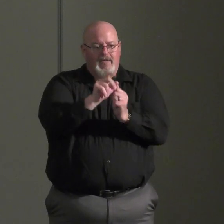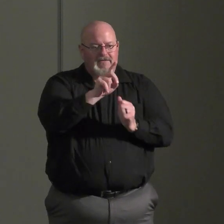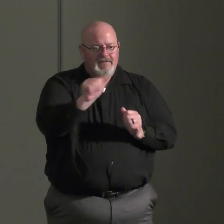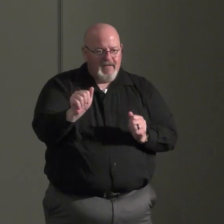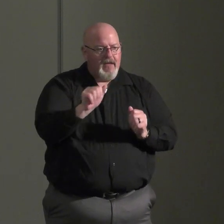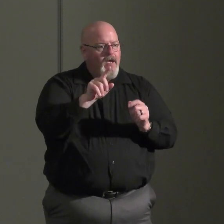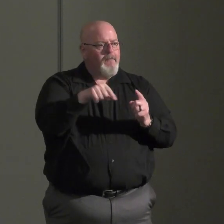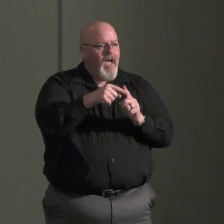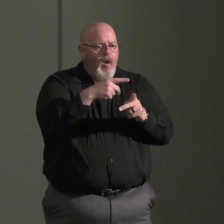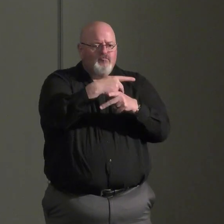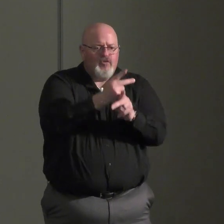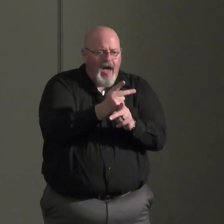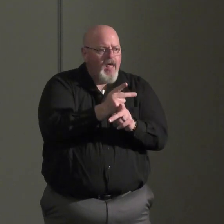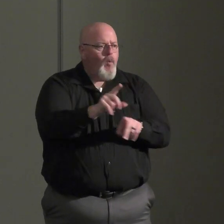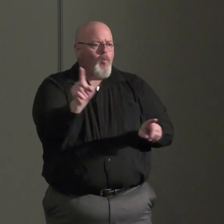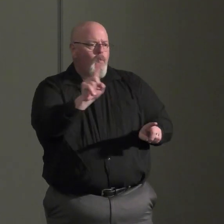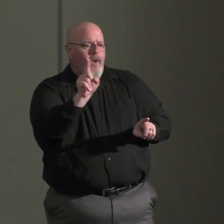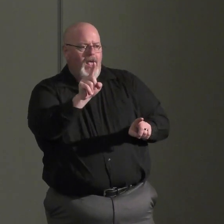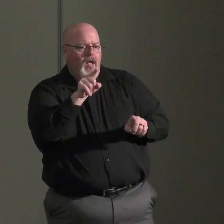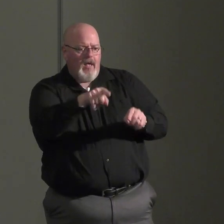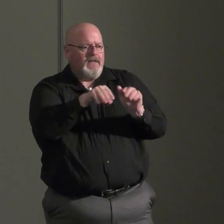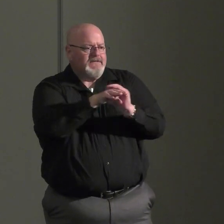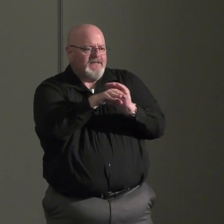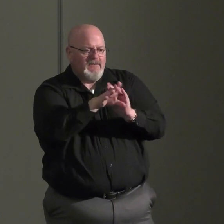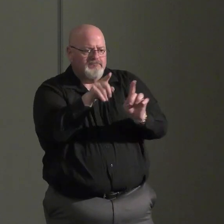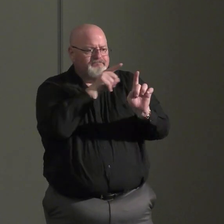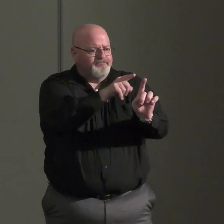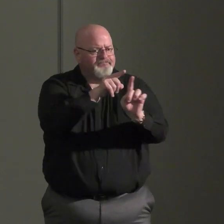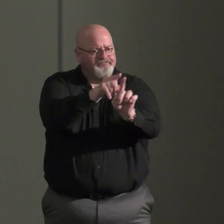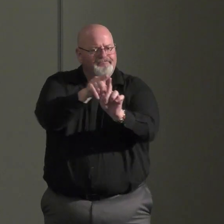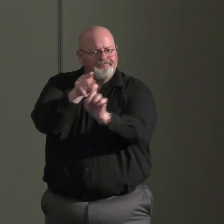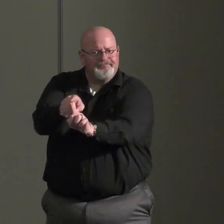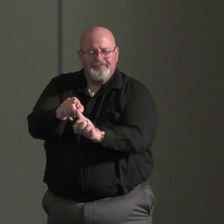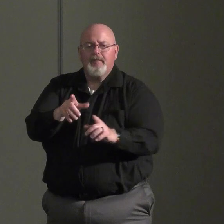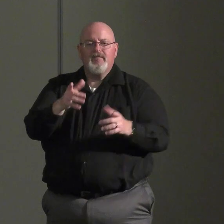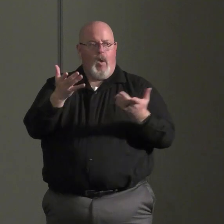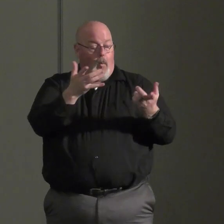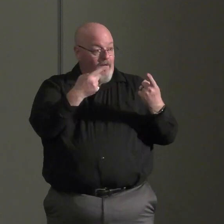about the product and where the accessibility pain points are and what is working well or